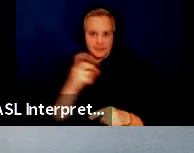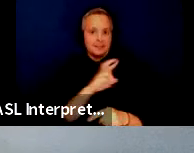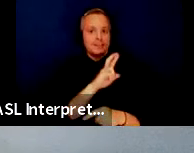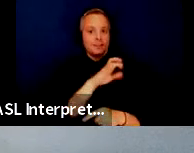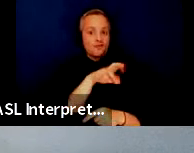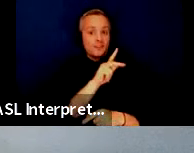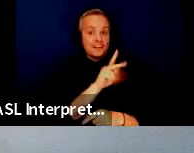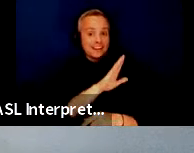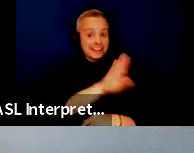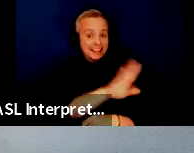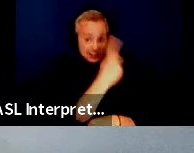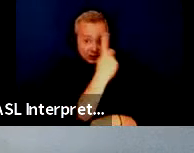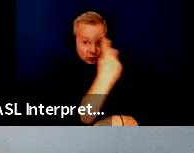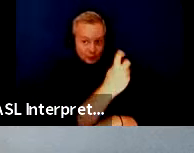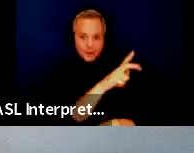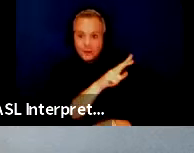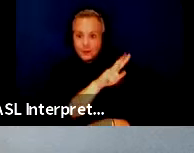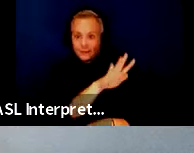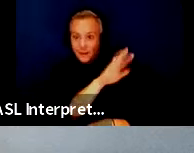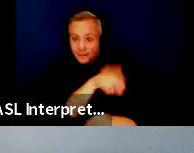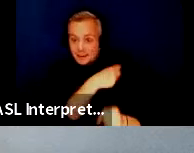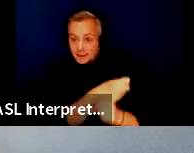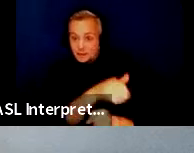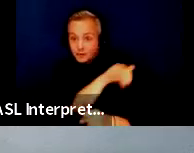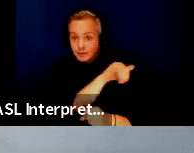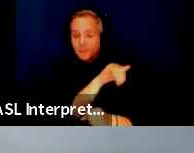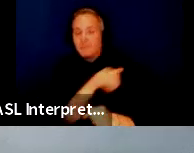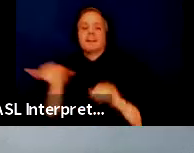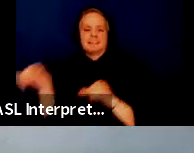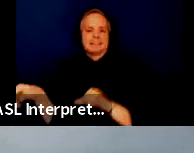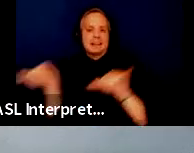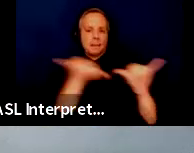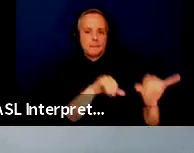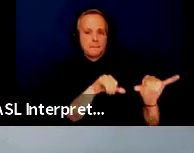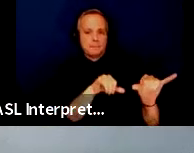OVER 35 YEARS AGO, TO MAKE SURE PEOPLE WITH DISABILITIES ARE